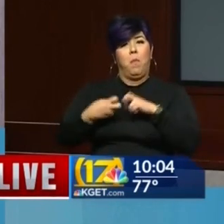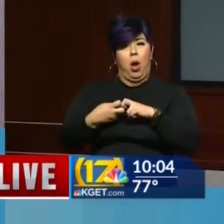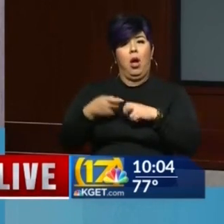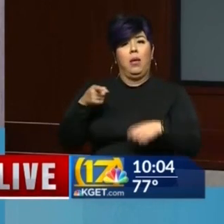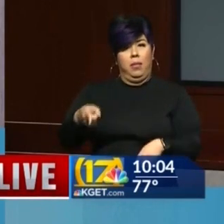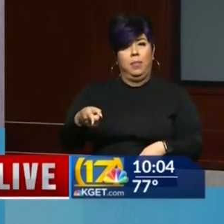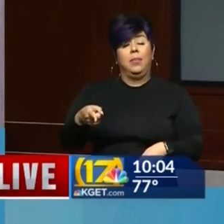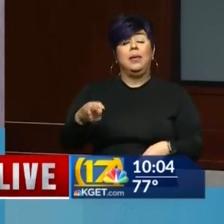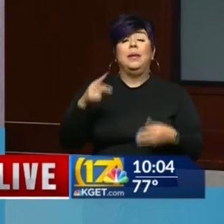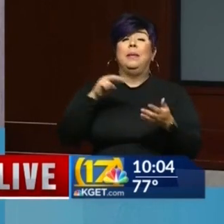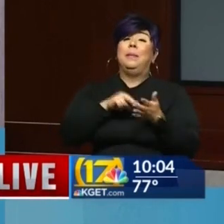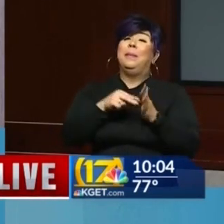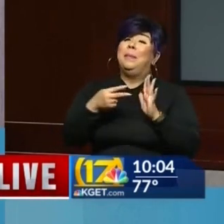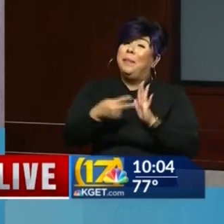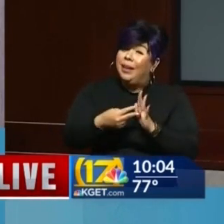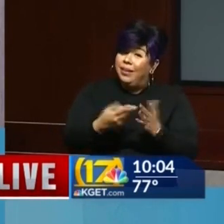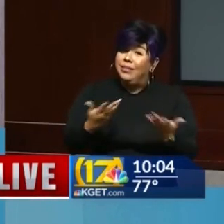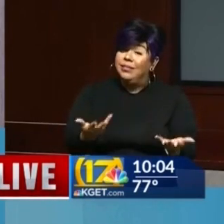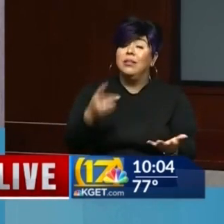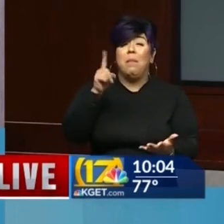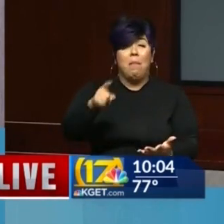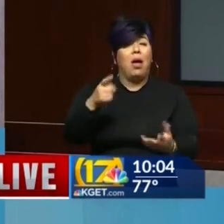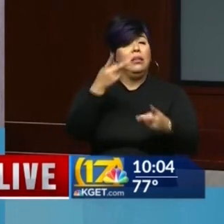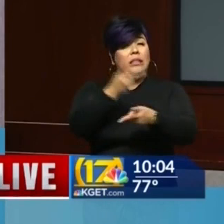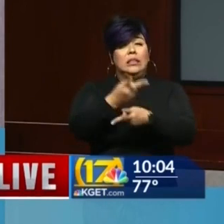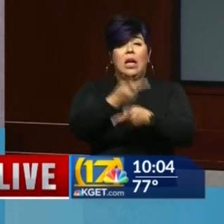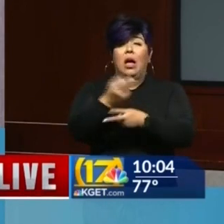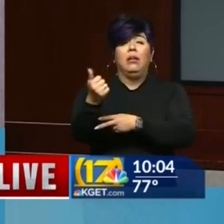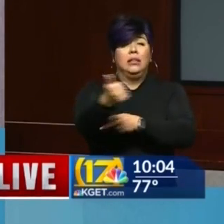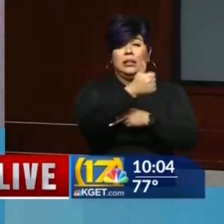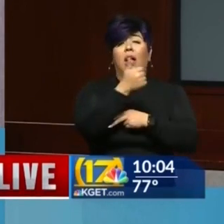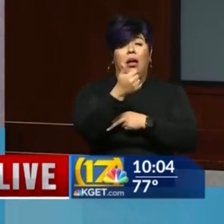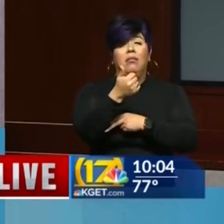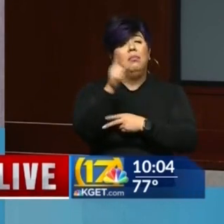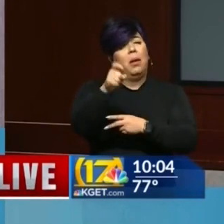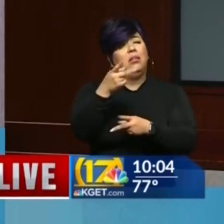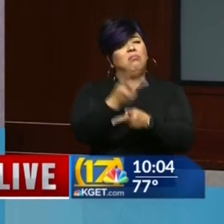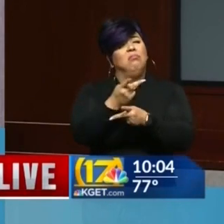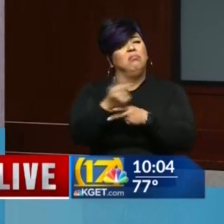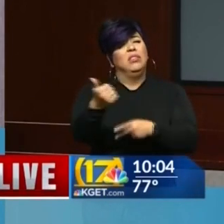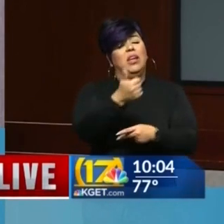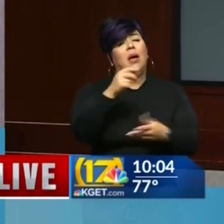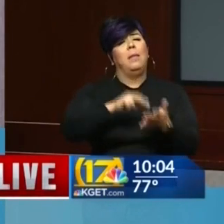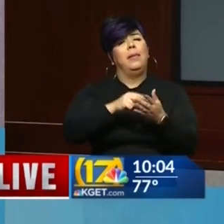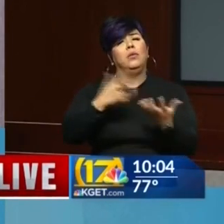IN INDIVIDUALS WITH NO NOTED UNDERLYING HEALTH CONDITIONS. THIS STATISTICS TICK DEMOSTRATES